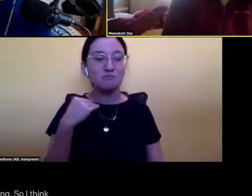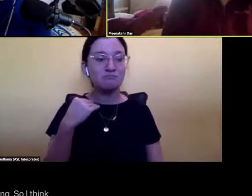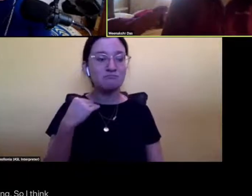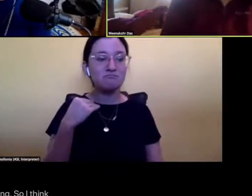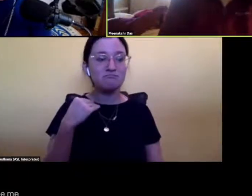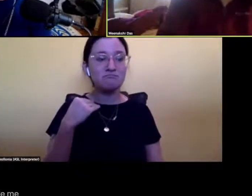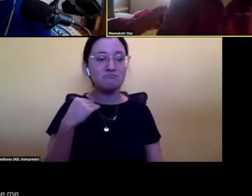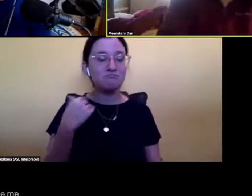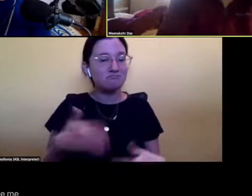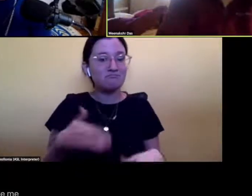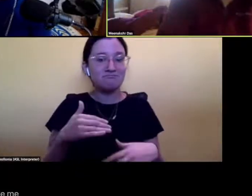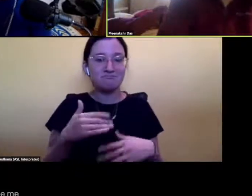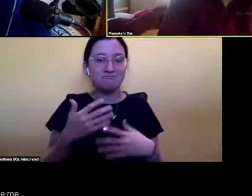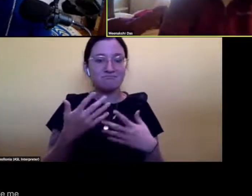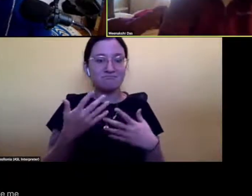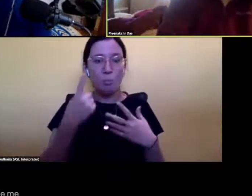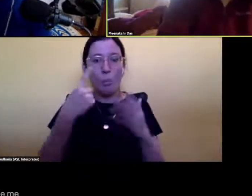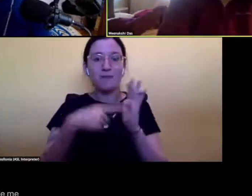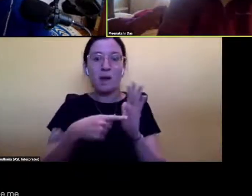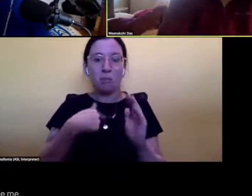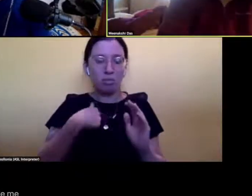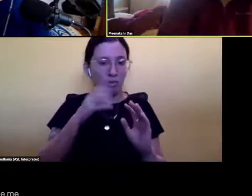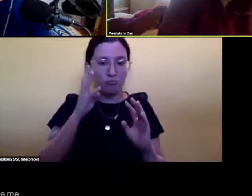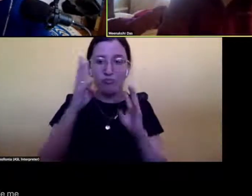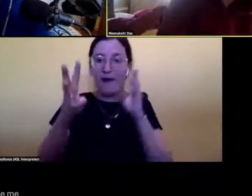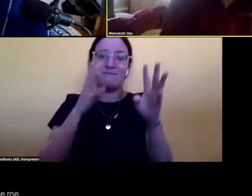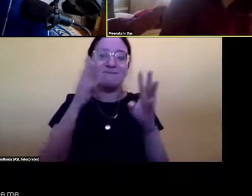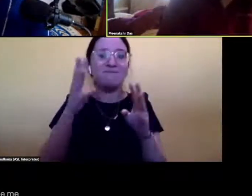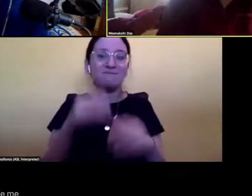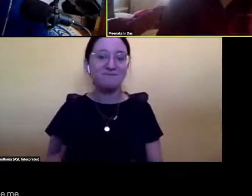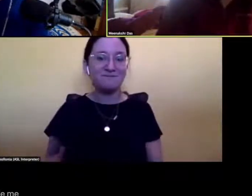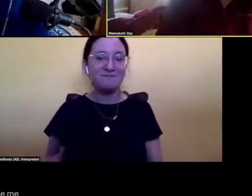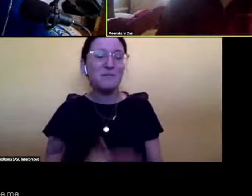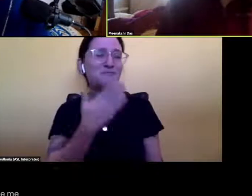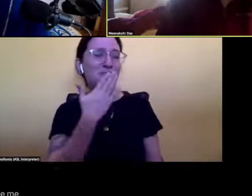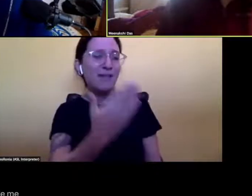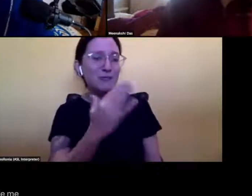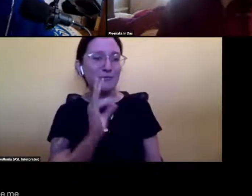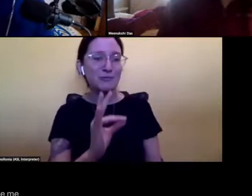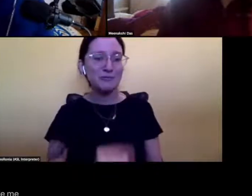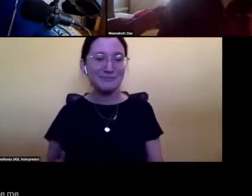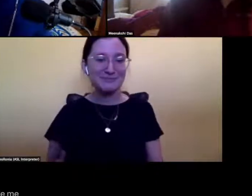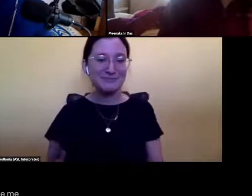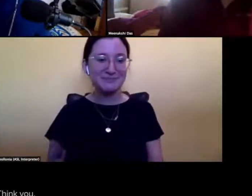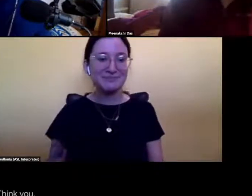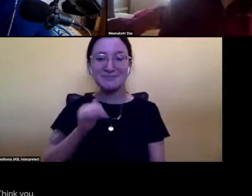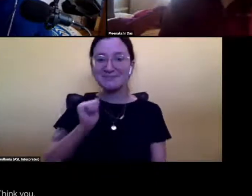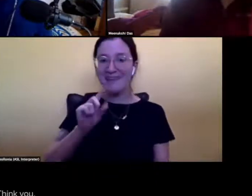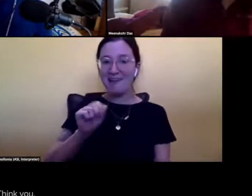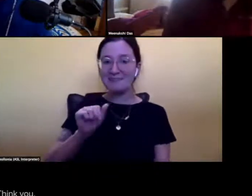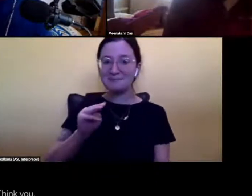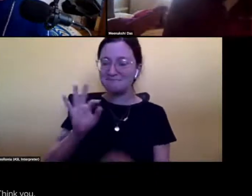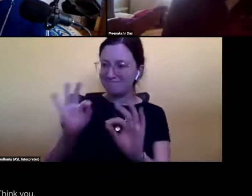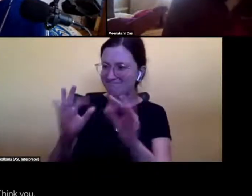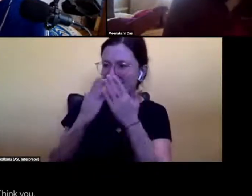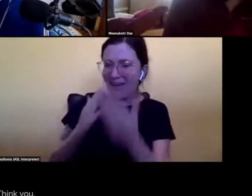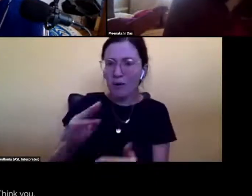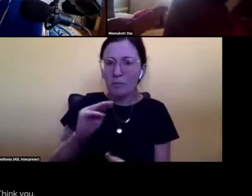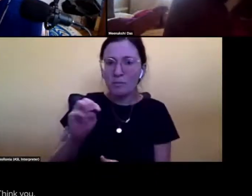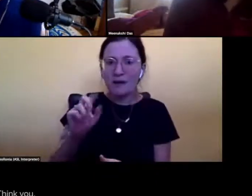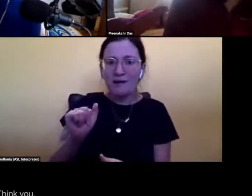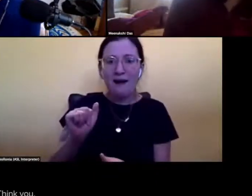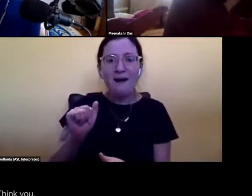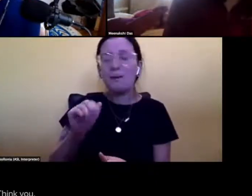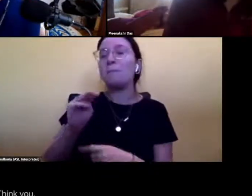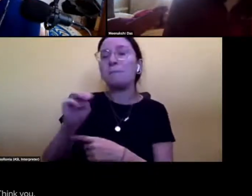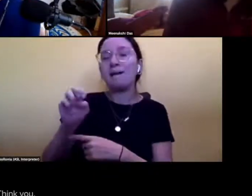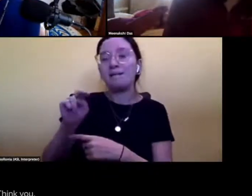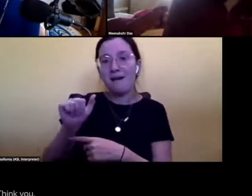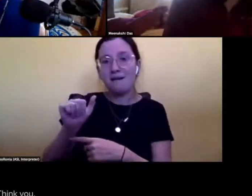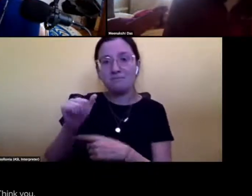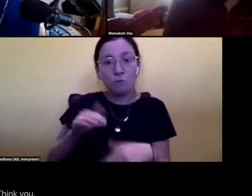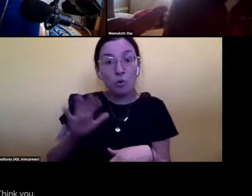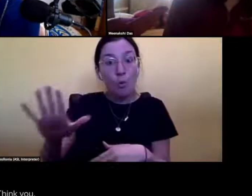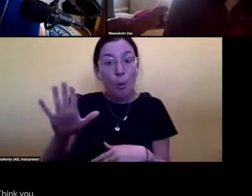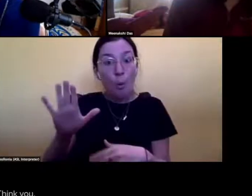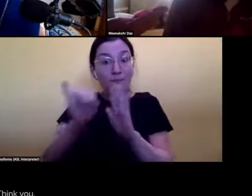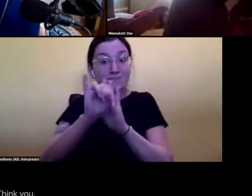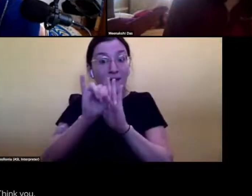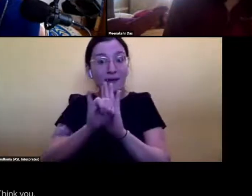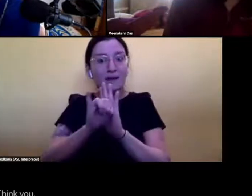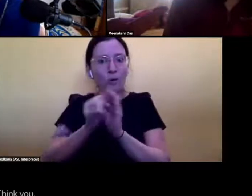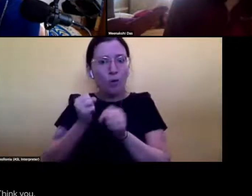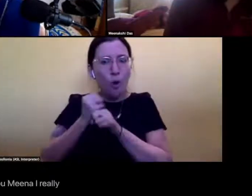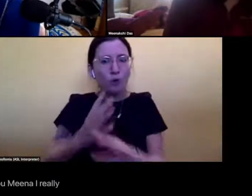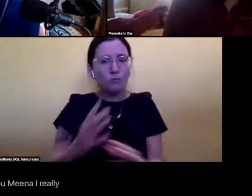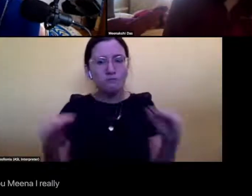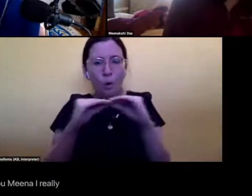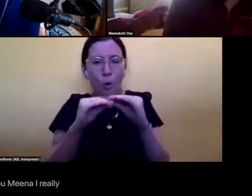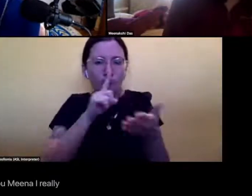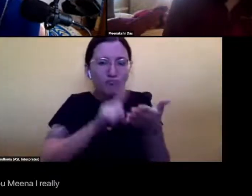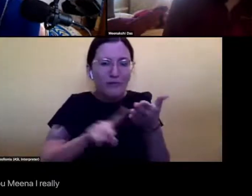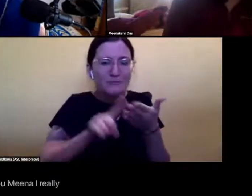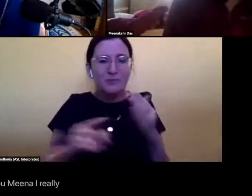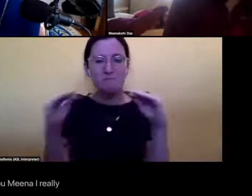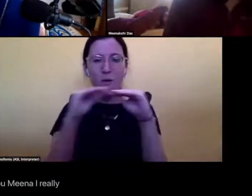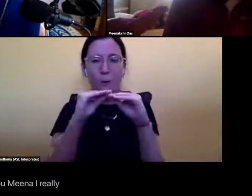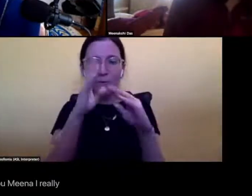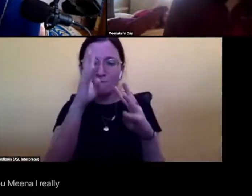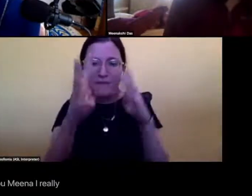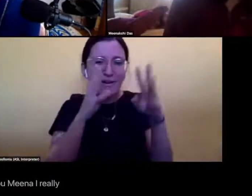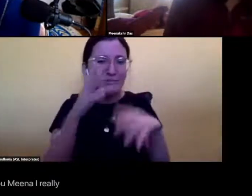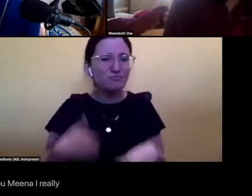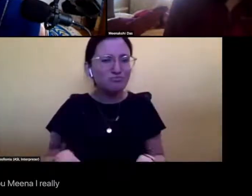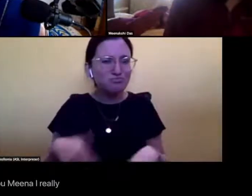very creative. Jesse Shanahan